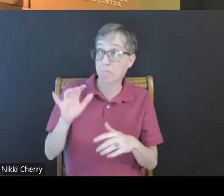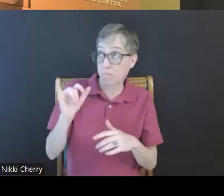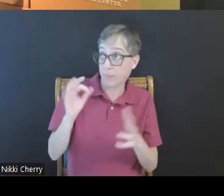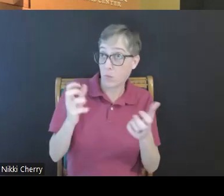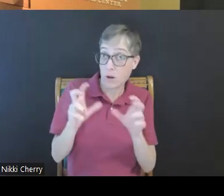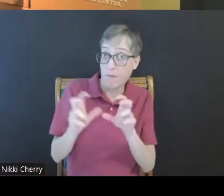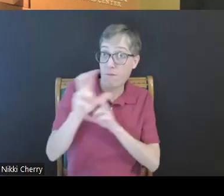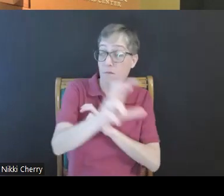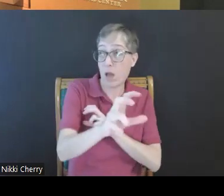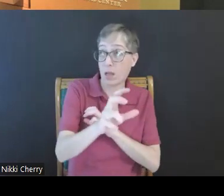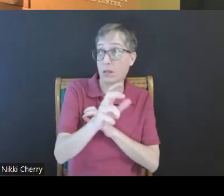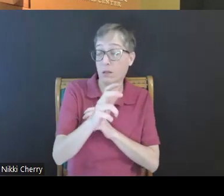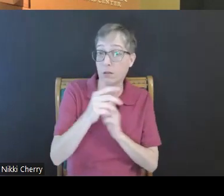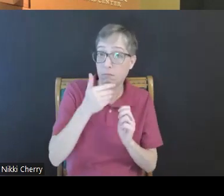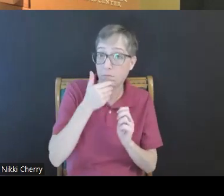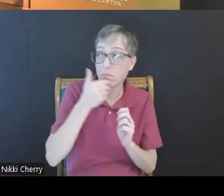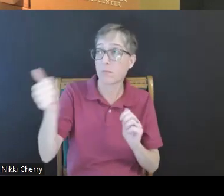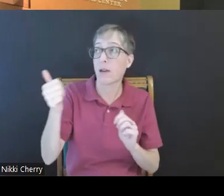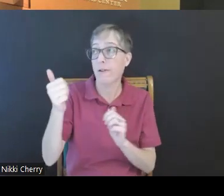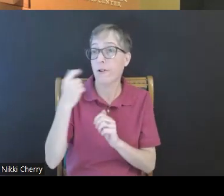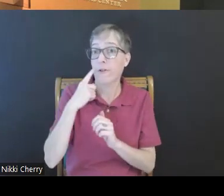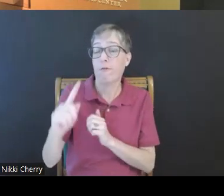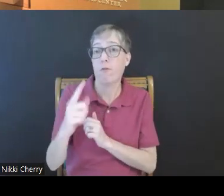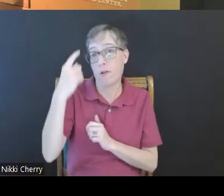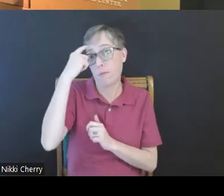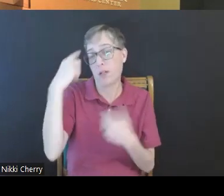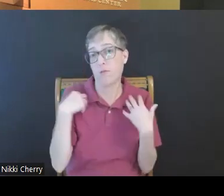washingtonians with mental health problems many of whom live in these counties that just do not have